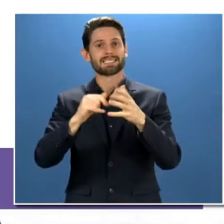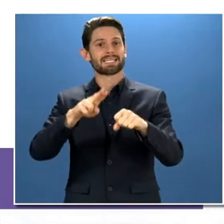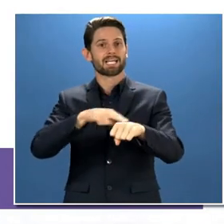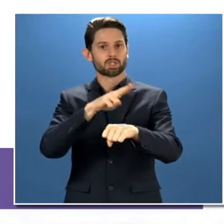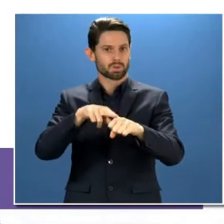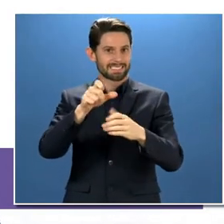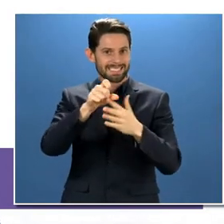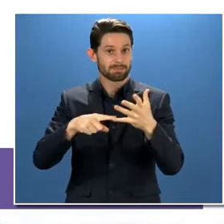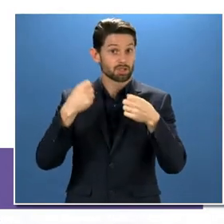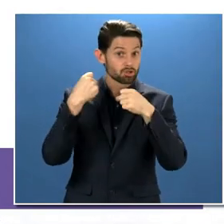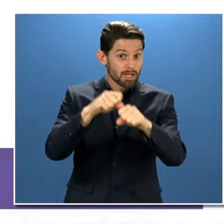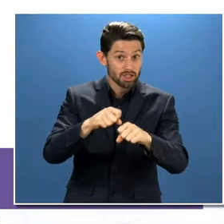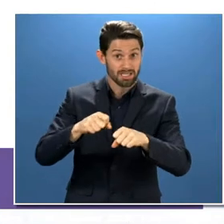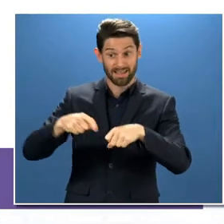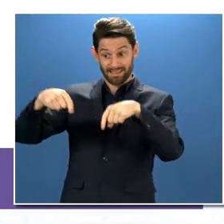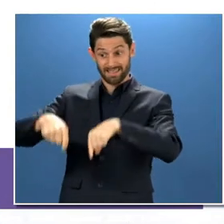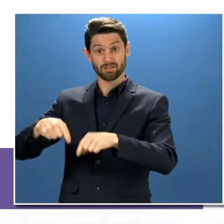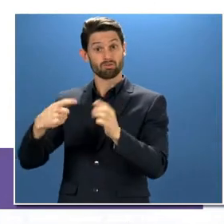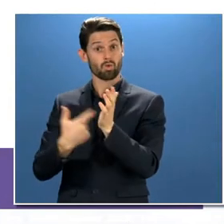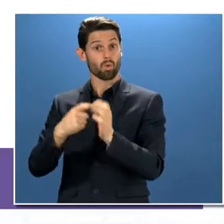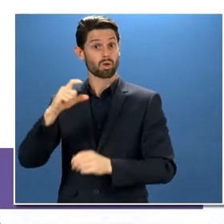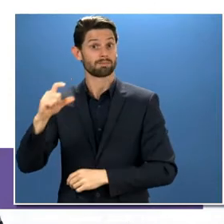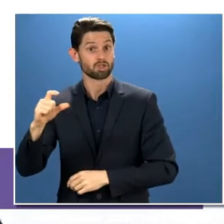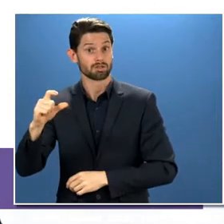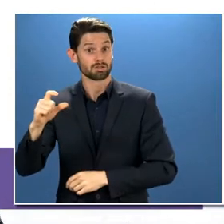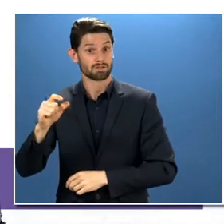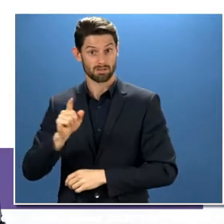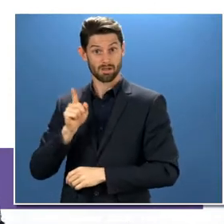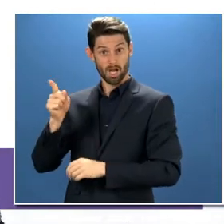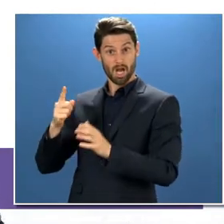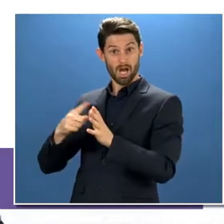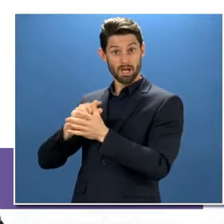and the need for the Australian Human Rights Commission to provide technical